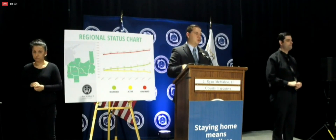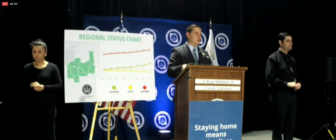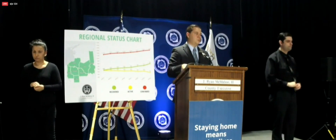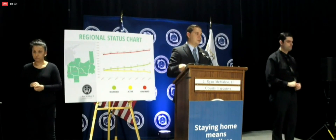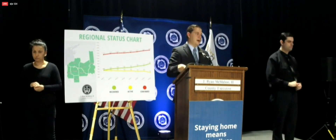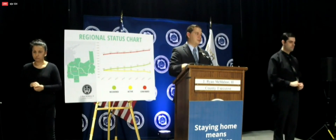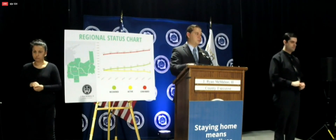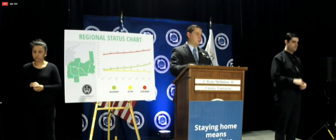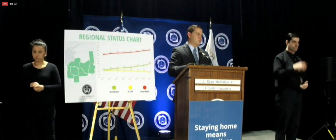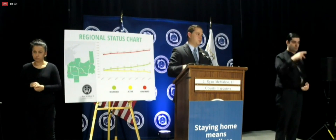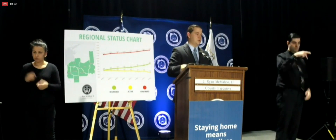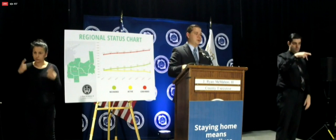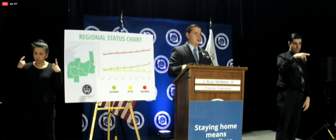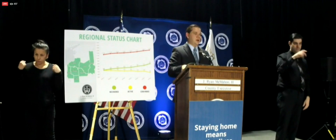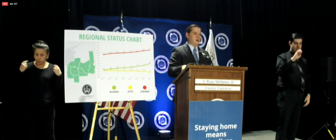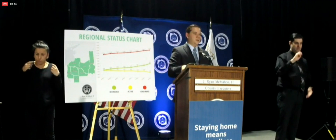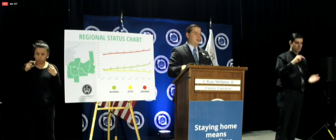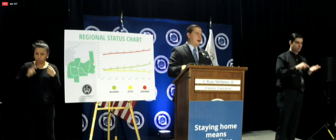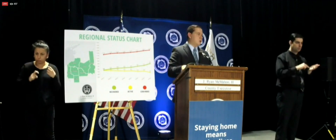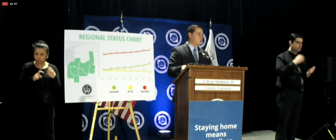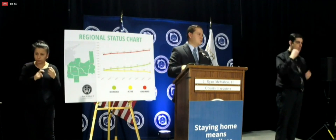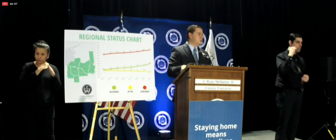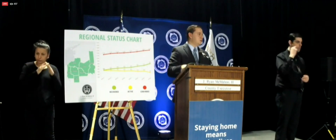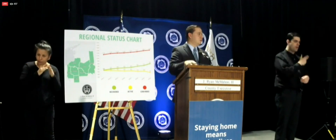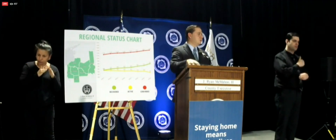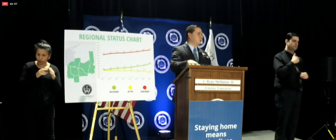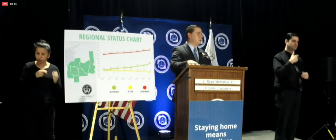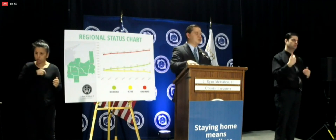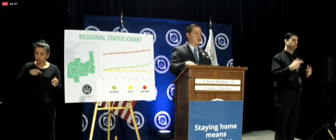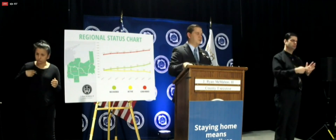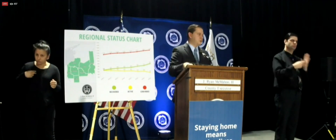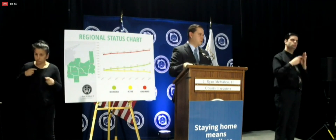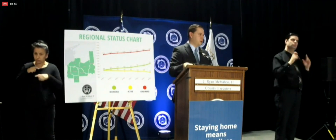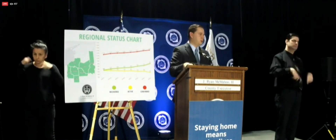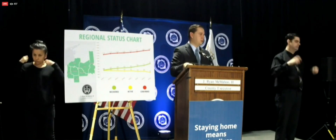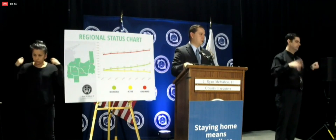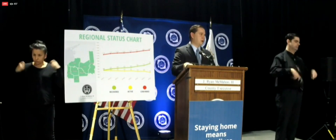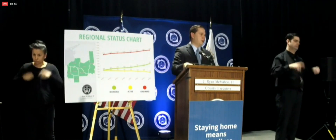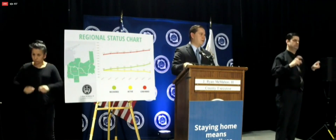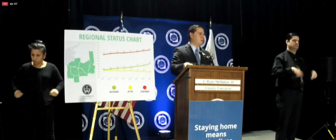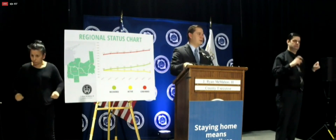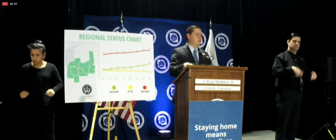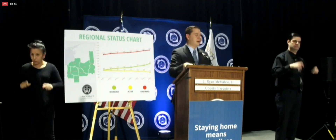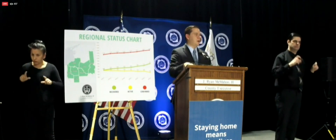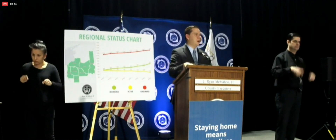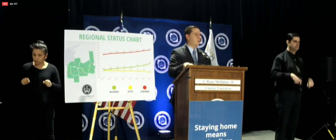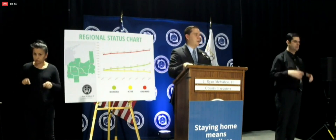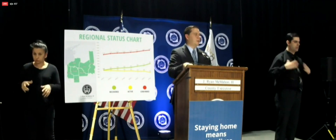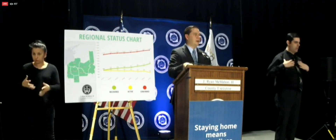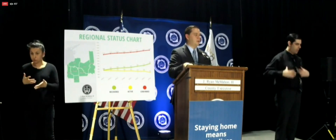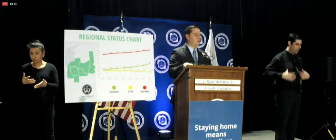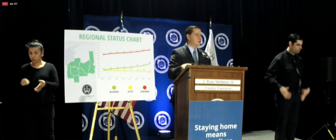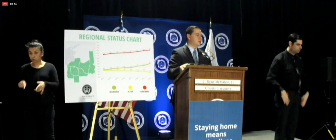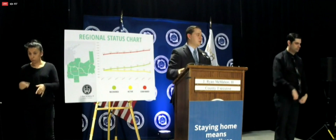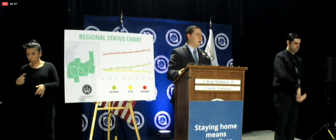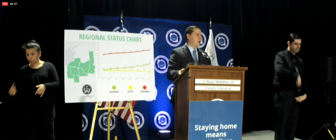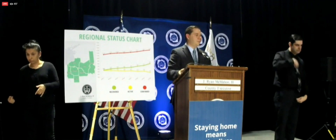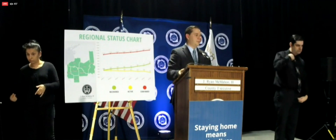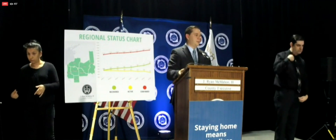SO THAT'S ONE SIDE OF IT. THE PPE THAT'S REALLY NEEDED AT THE NURSING HOMES AND THE HOSPITALS, THE GOWNS, WERE TOUGH